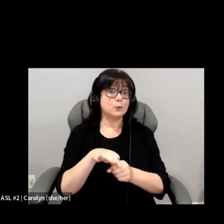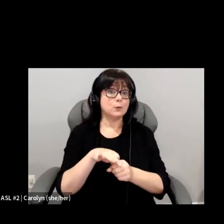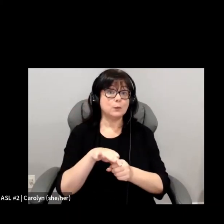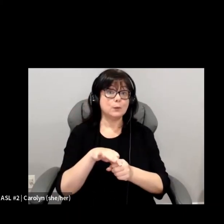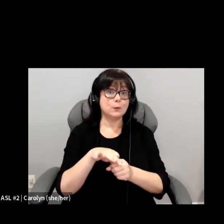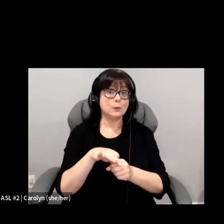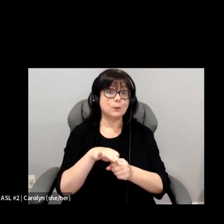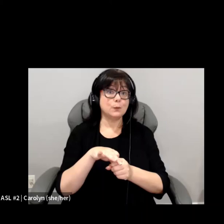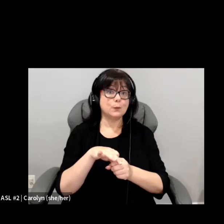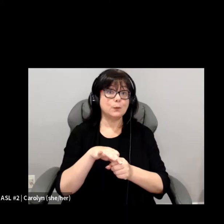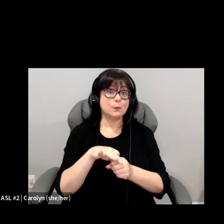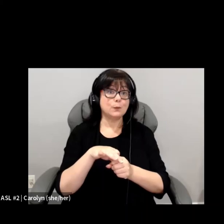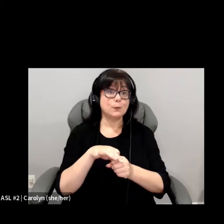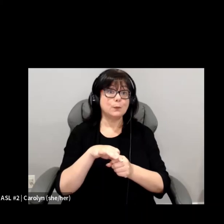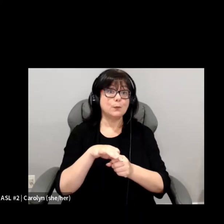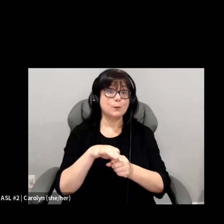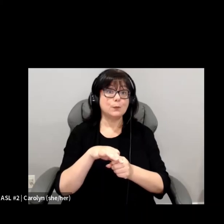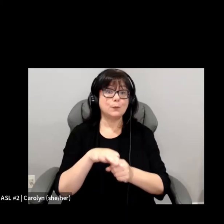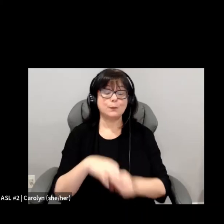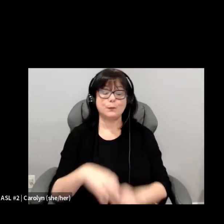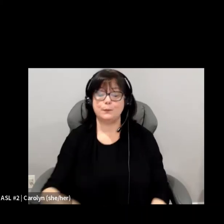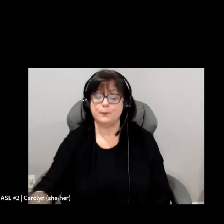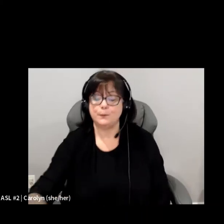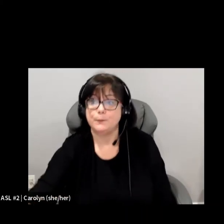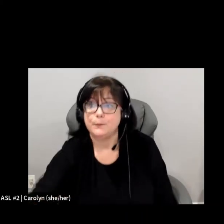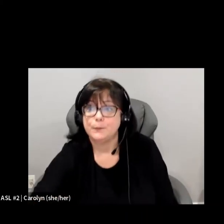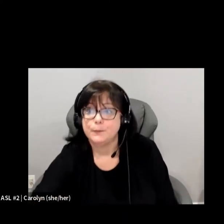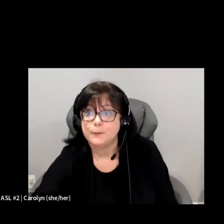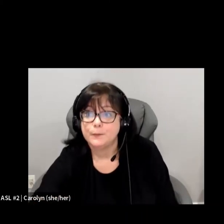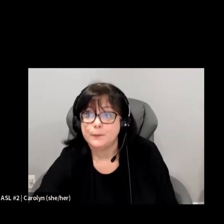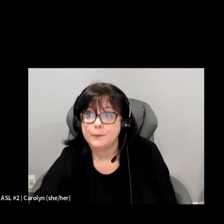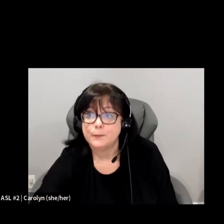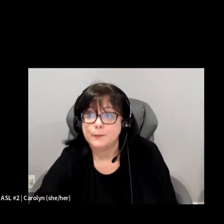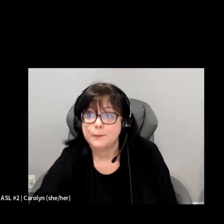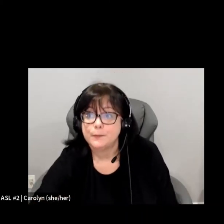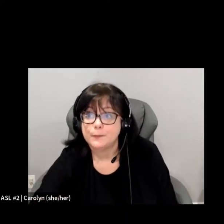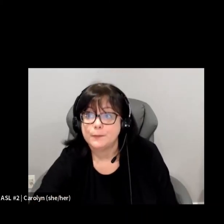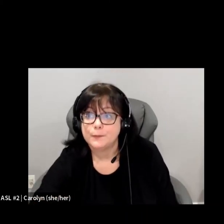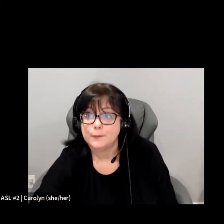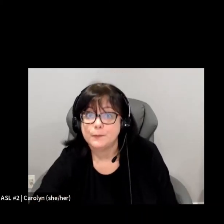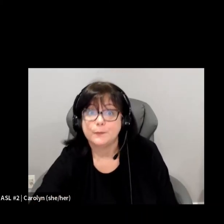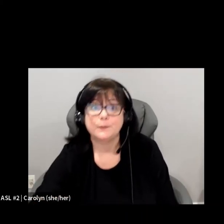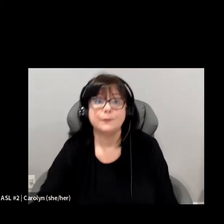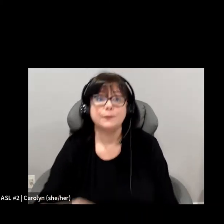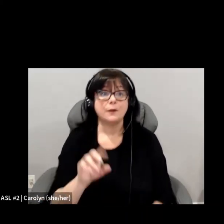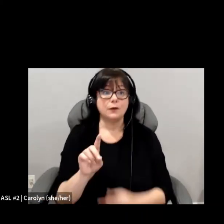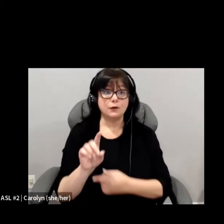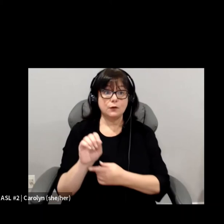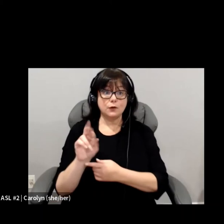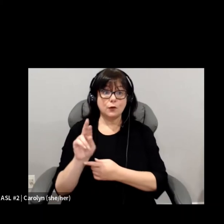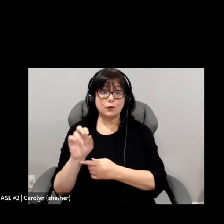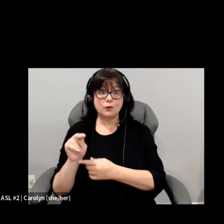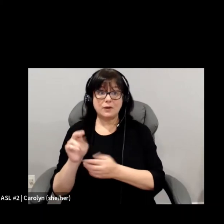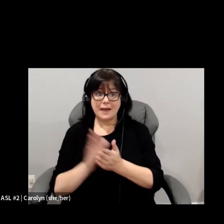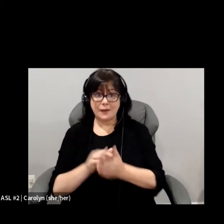JASON, ARE YOU MAKING THE MOTION? Jason Mitschele : CAN I OR DOES SOMEONE ELSE NEED TO DO IT.